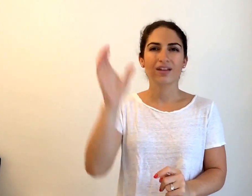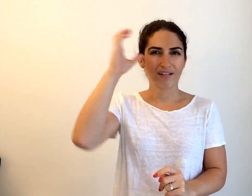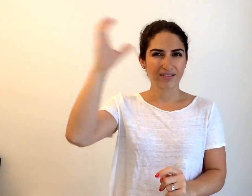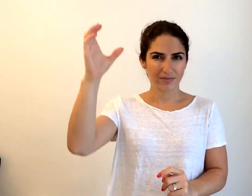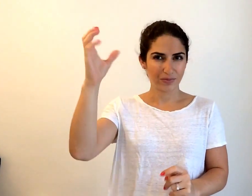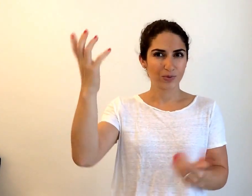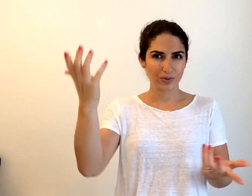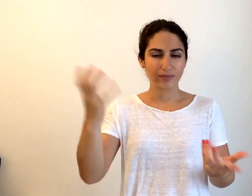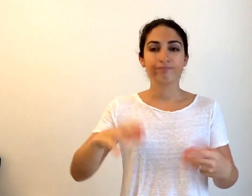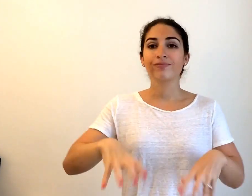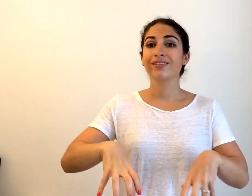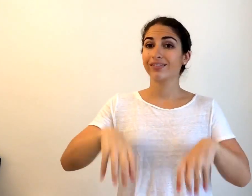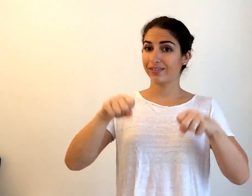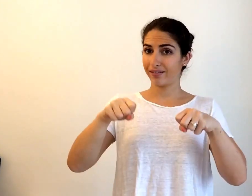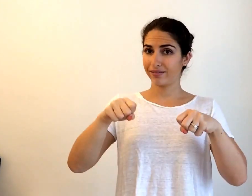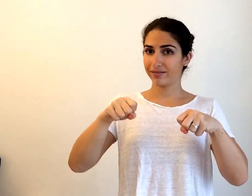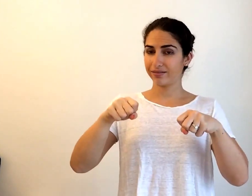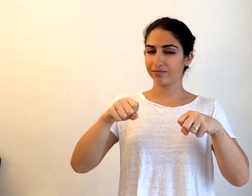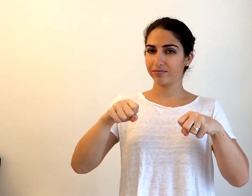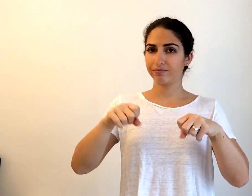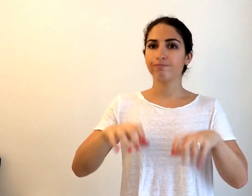*physically* taking something; it's conceptual, and that would be signed like